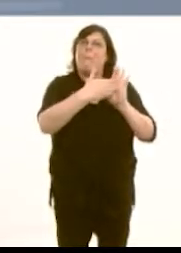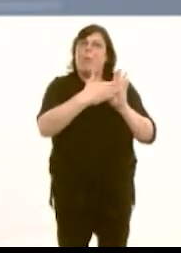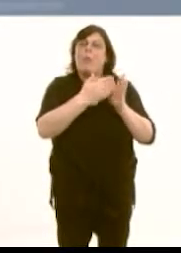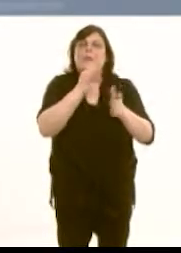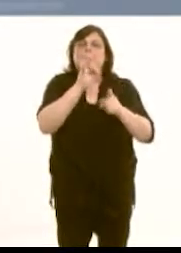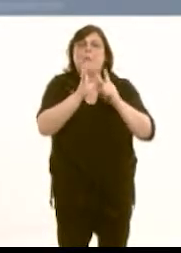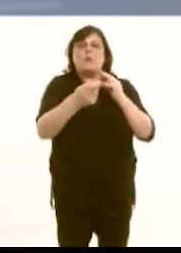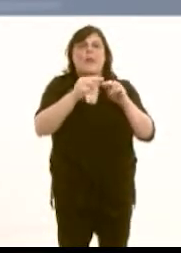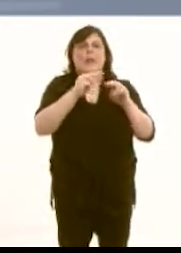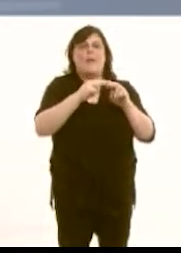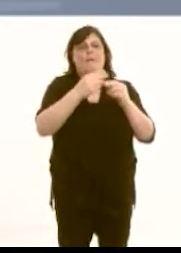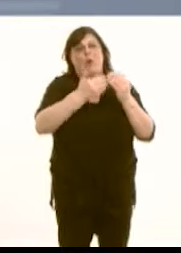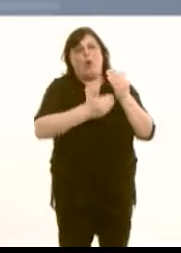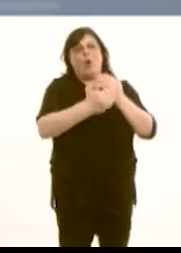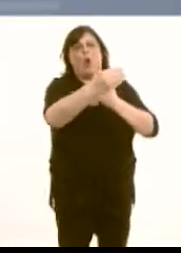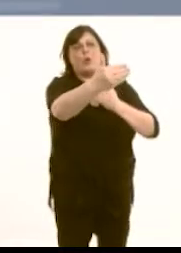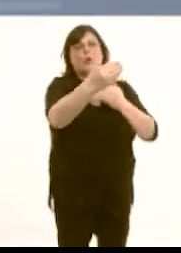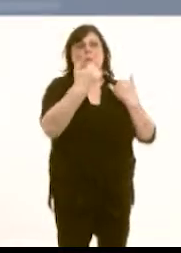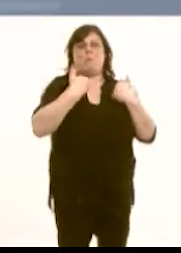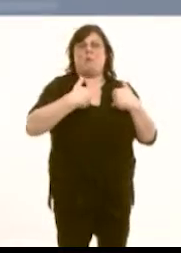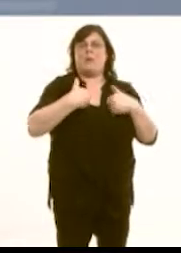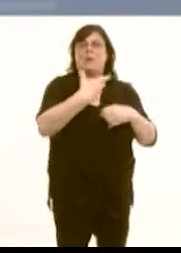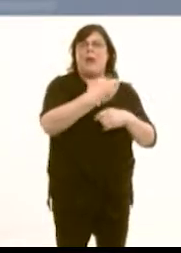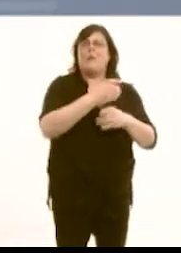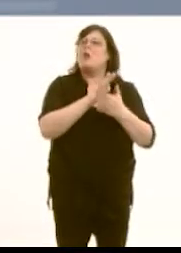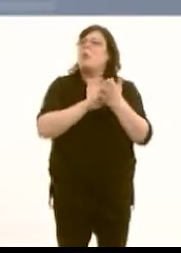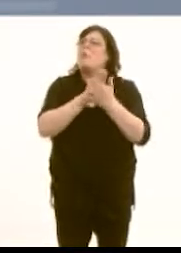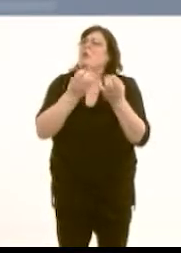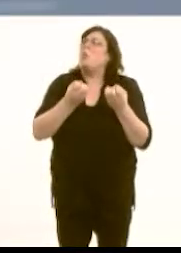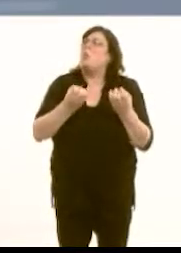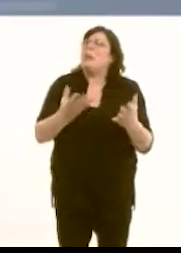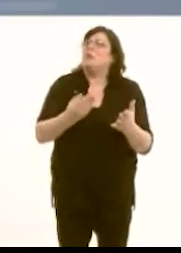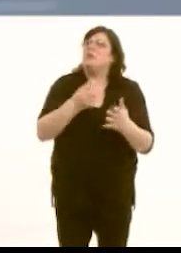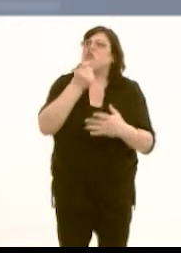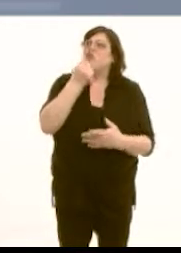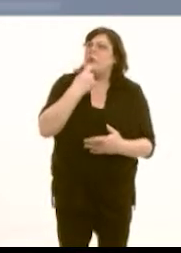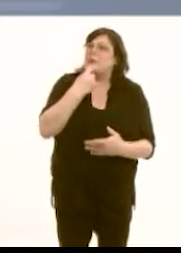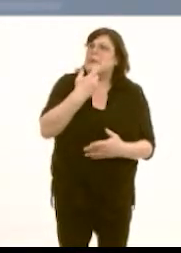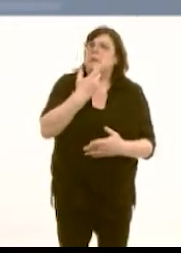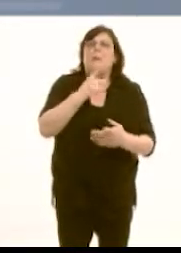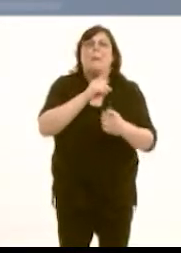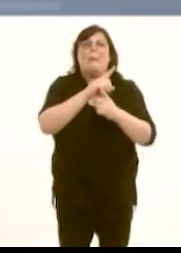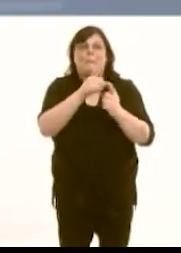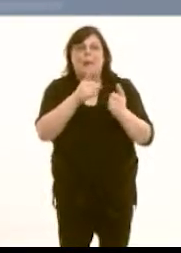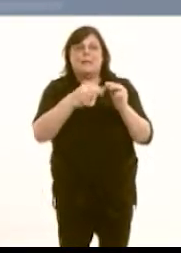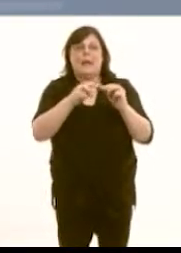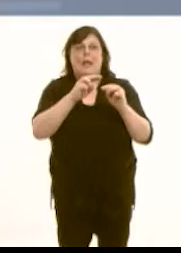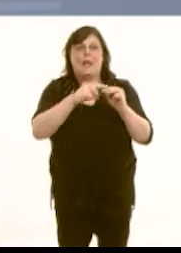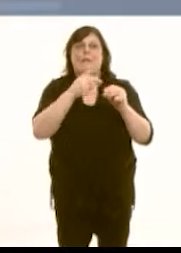weíre not talking about wasted drugs at all, on the basis that that would reduce the impact of missed appointments on GP surgeries?